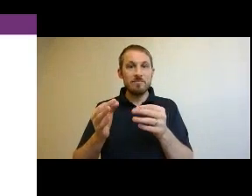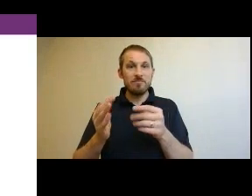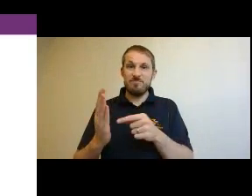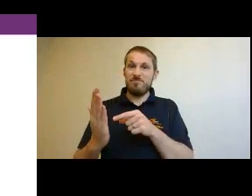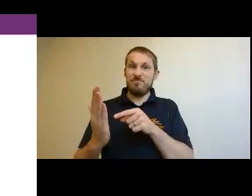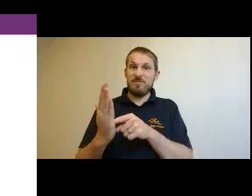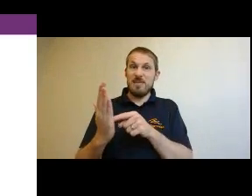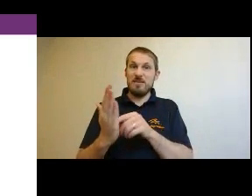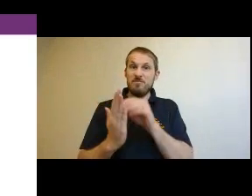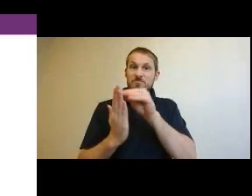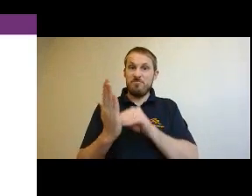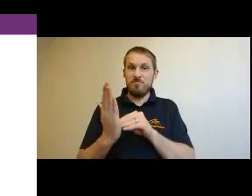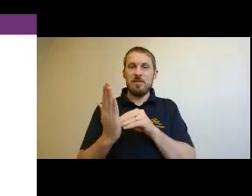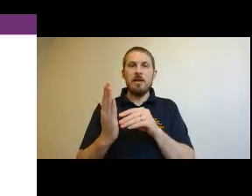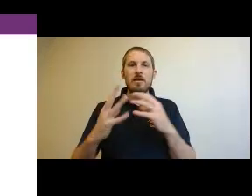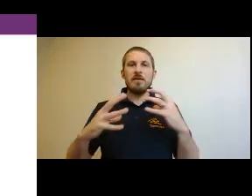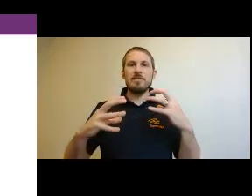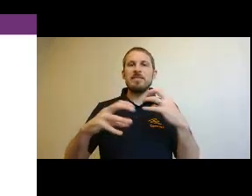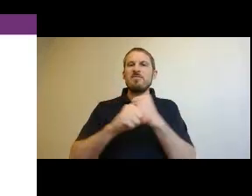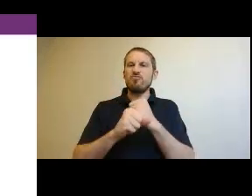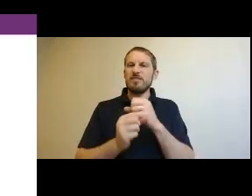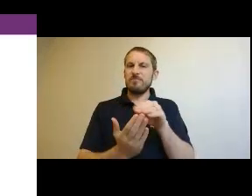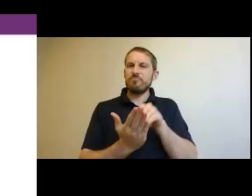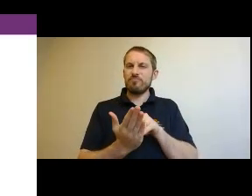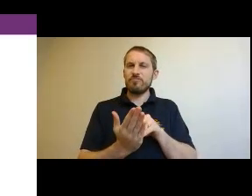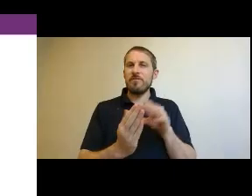the conversation someone has with their NDIS partner.